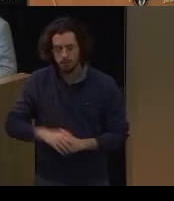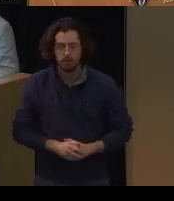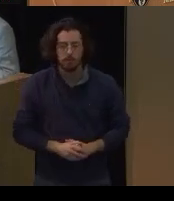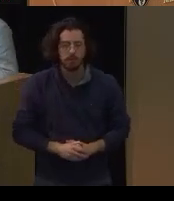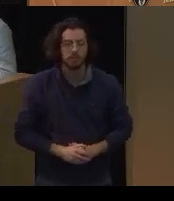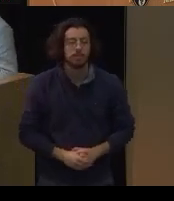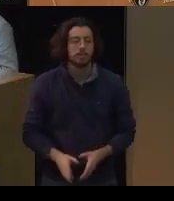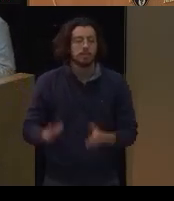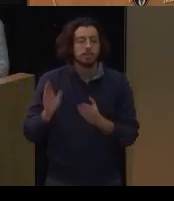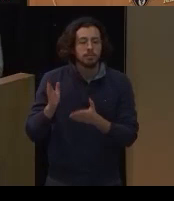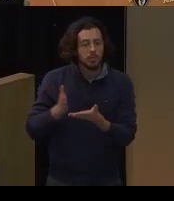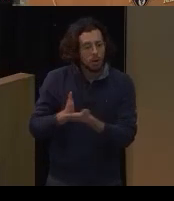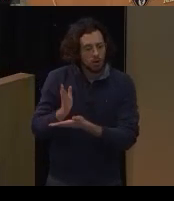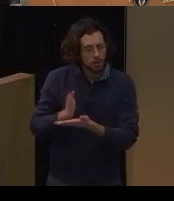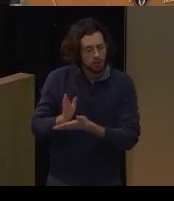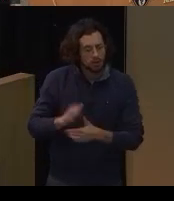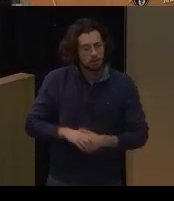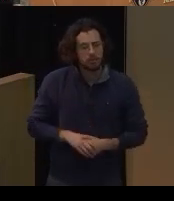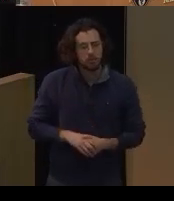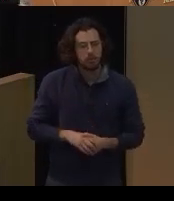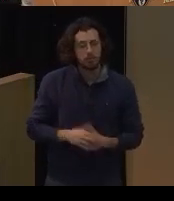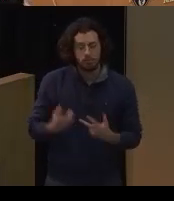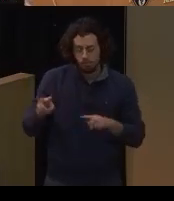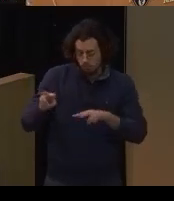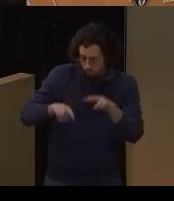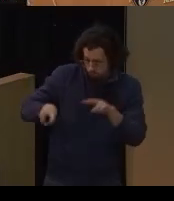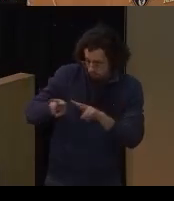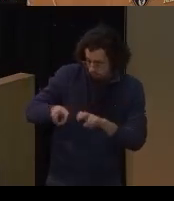okay now we also look just to see whether there were any other regions